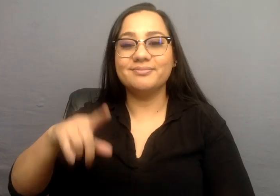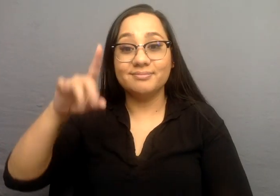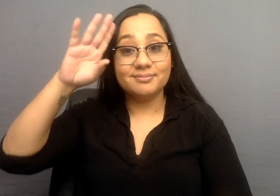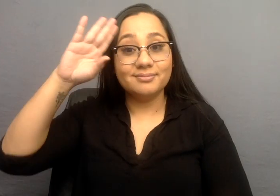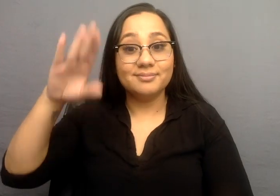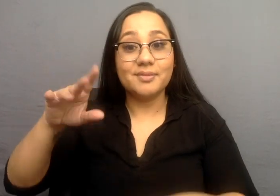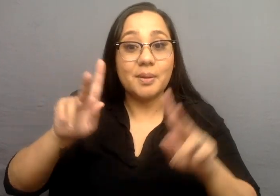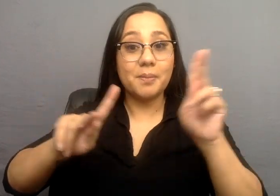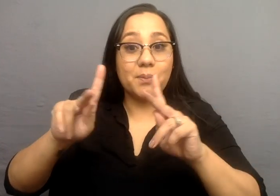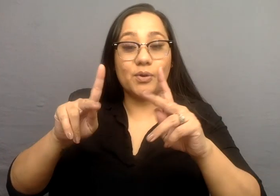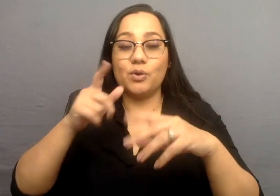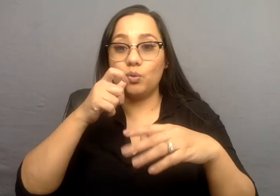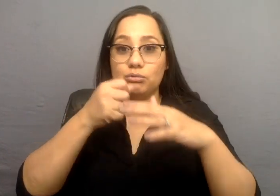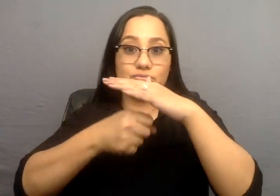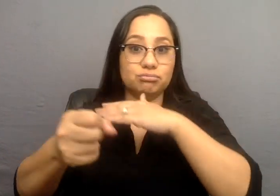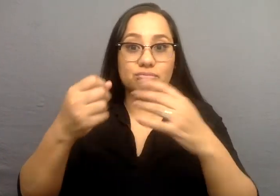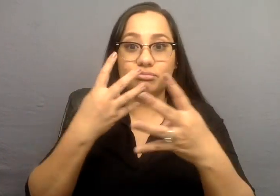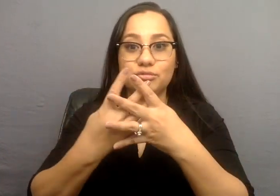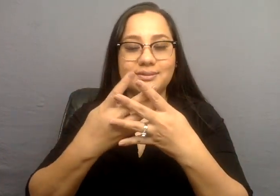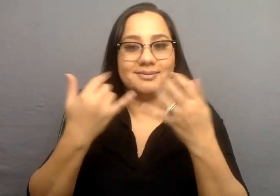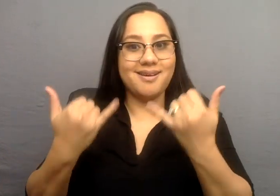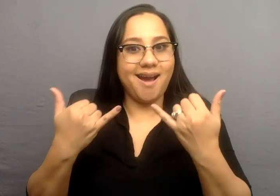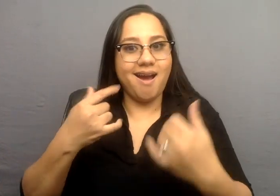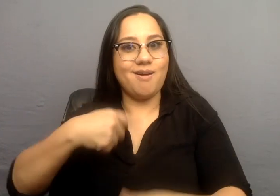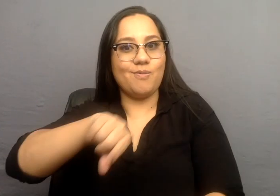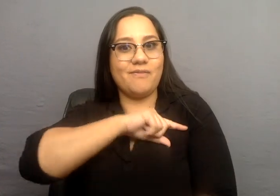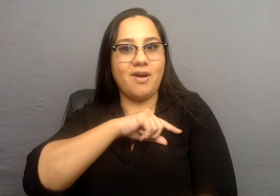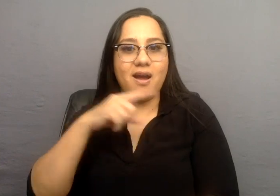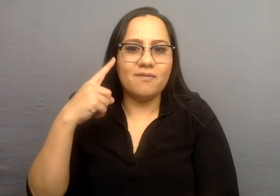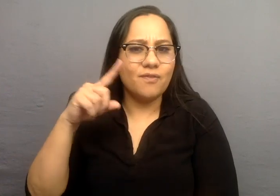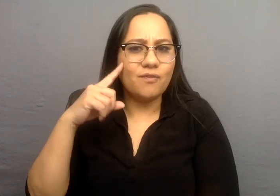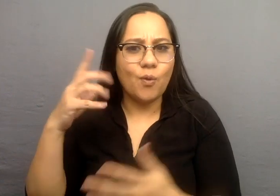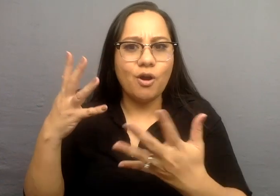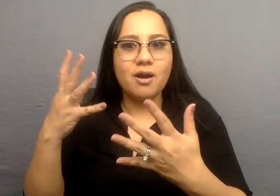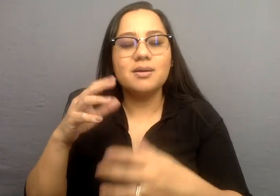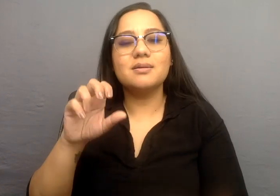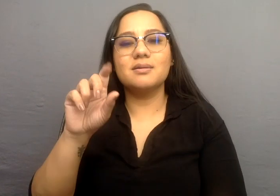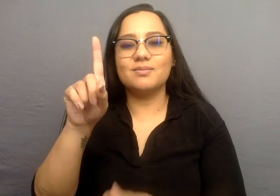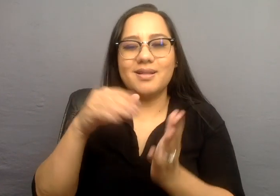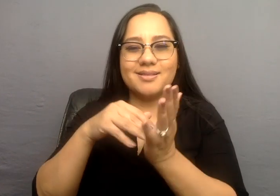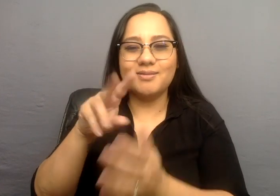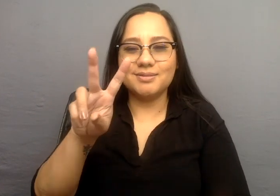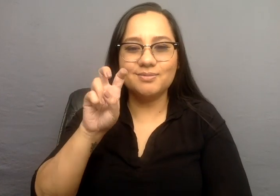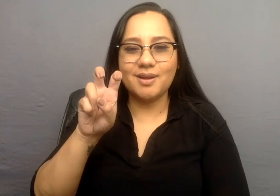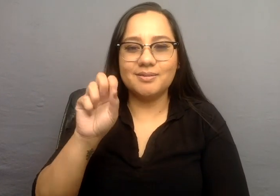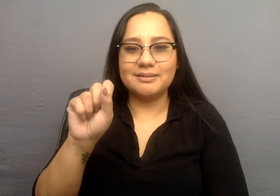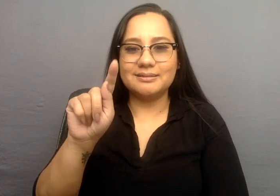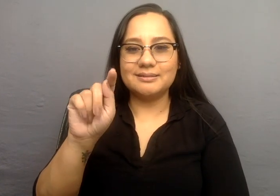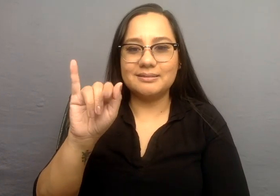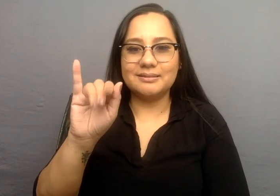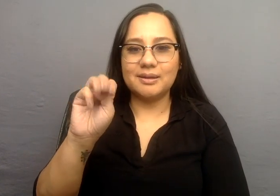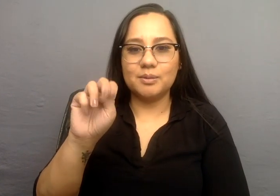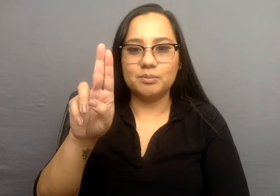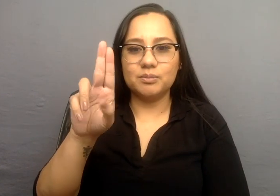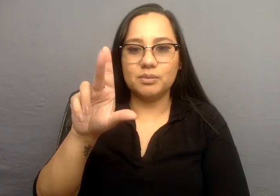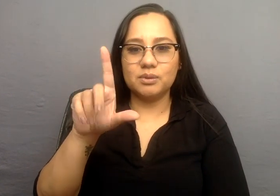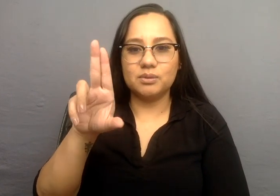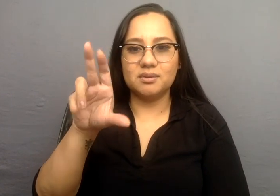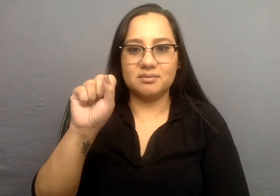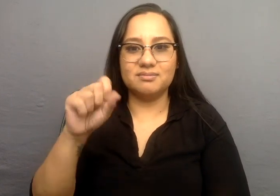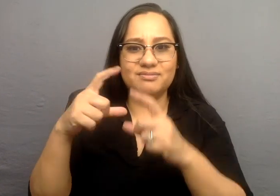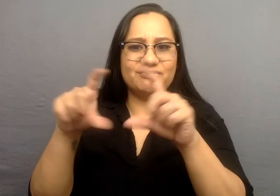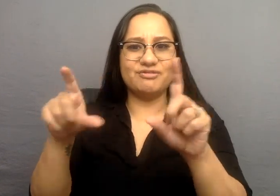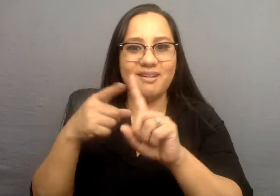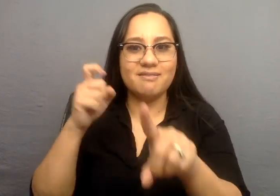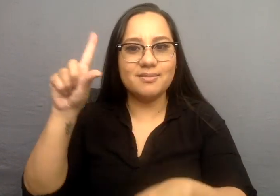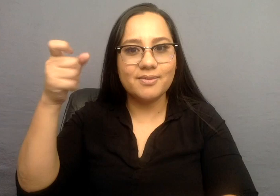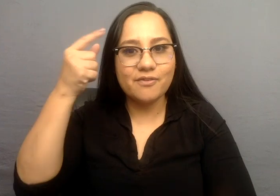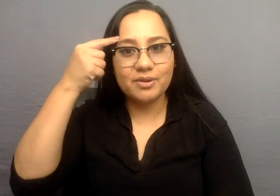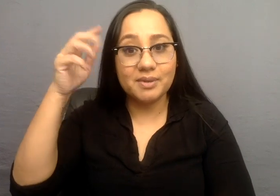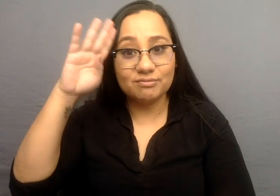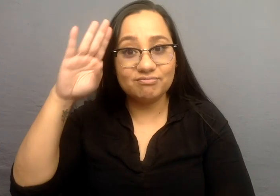Did you know that incarcerated people are eligible for the $1200 stimulus check from the government?!?